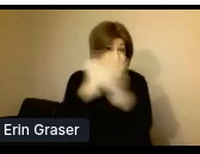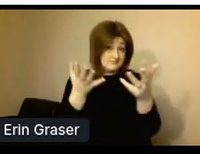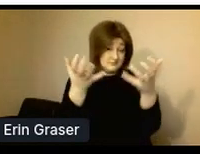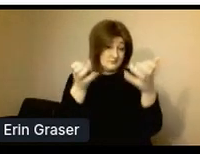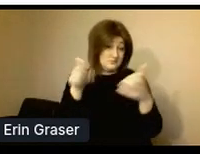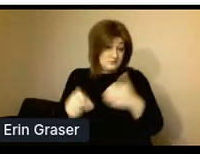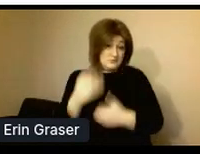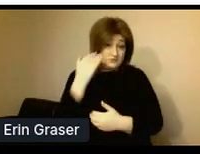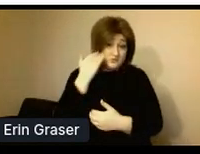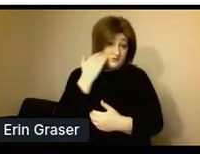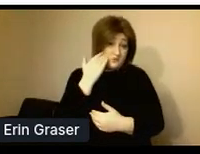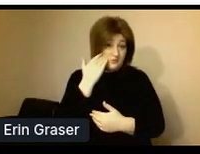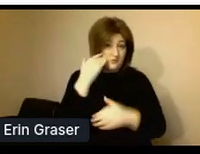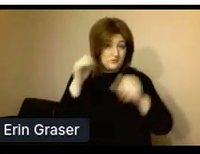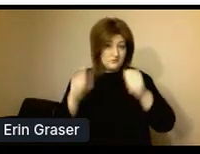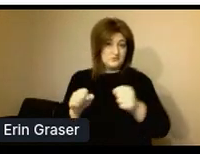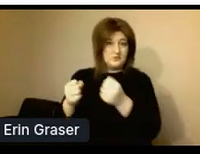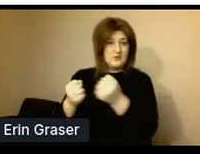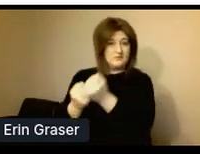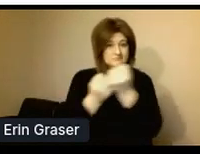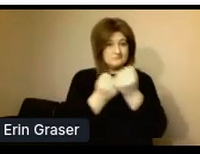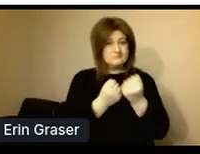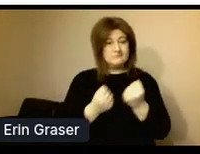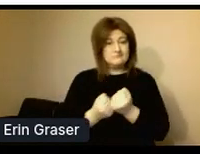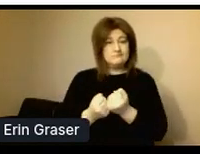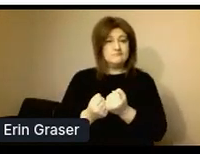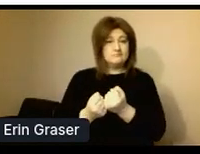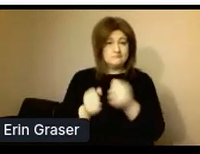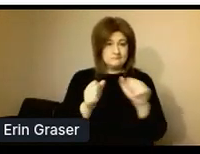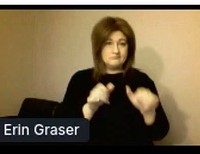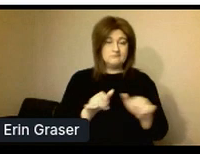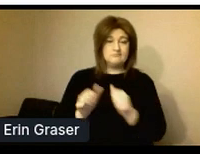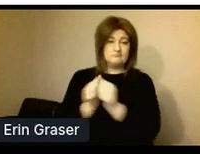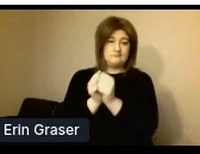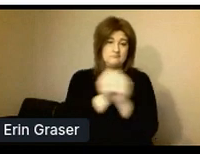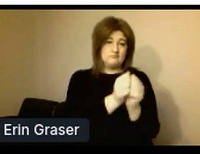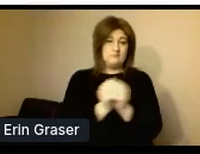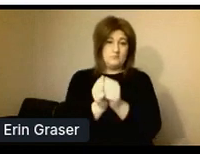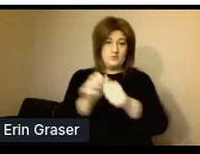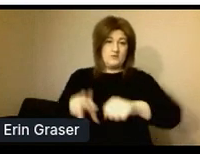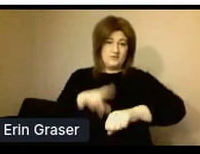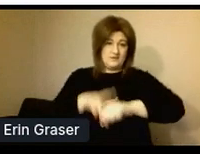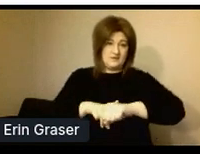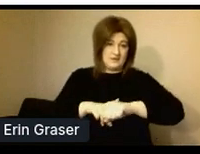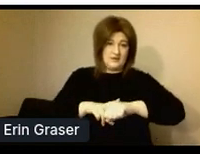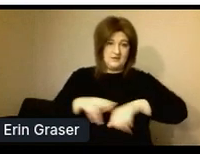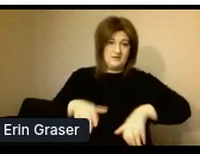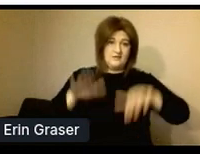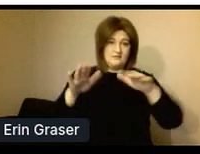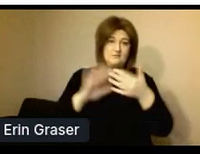and stand in solidarity with our Native community.